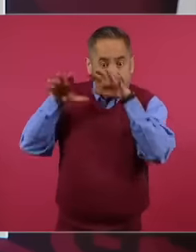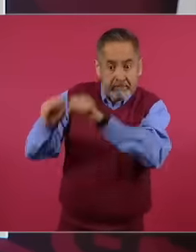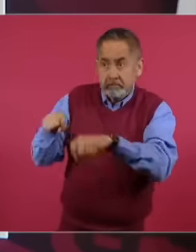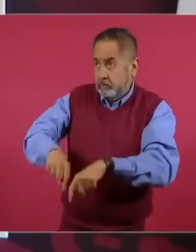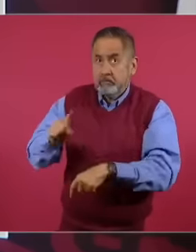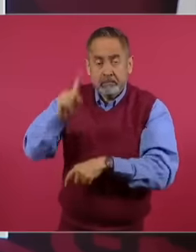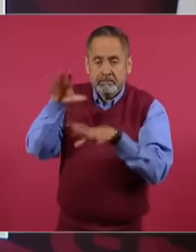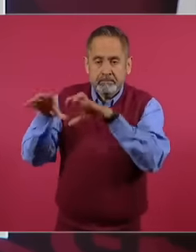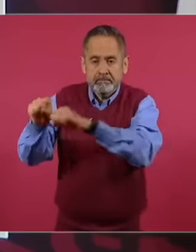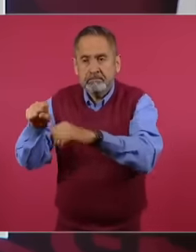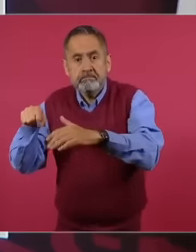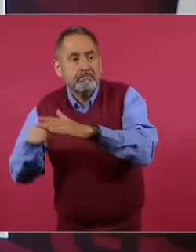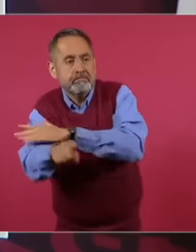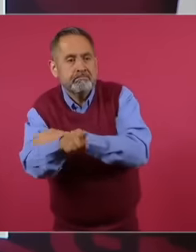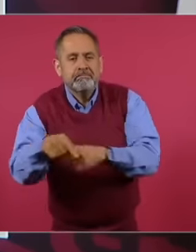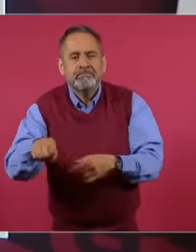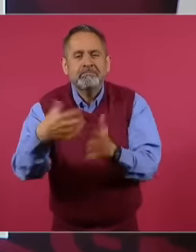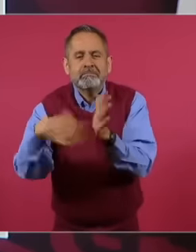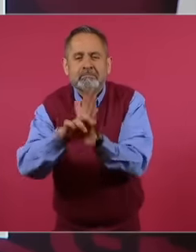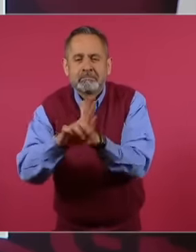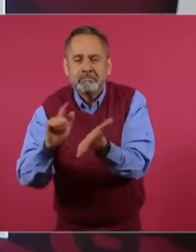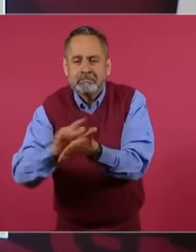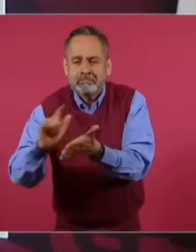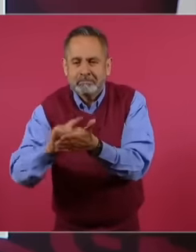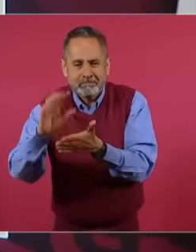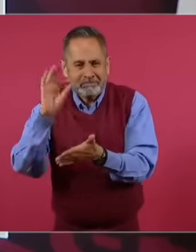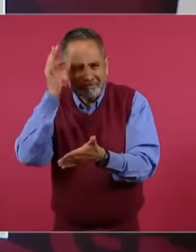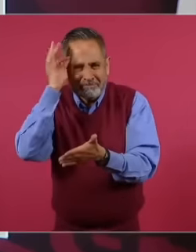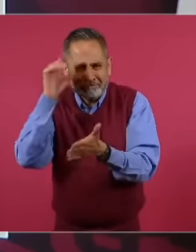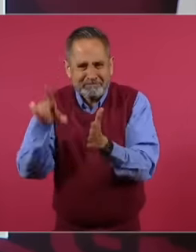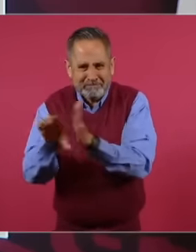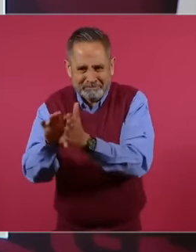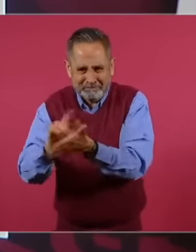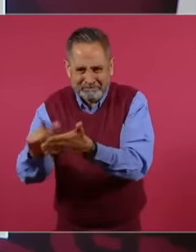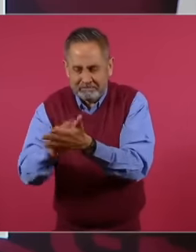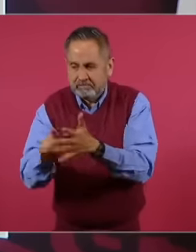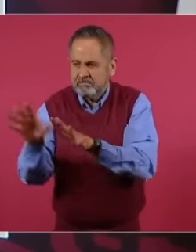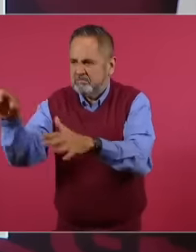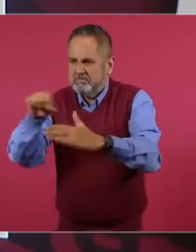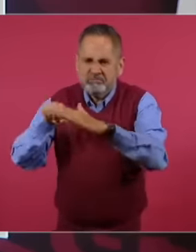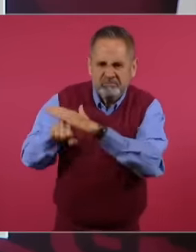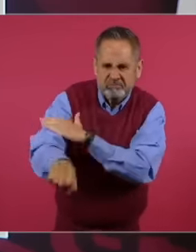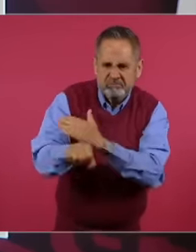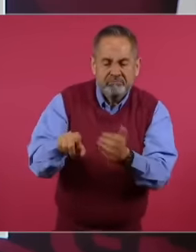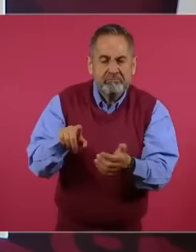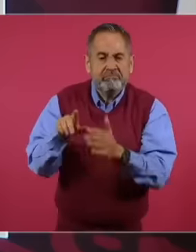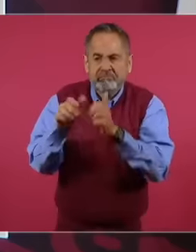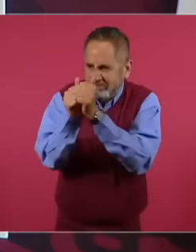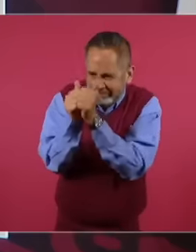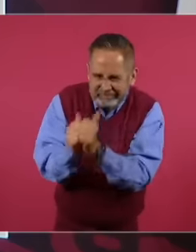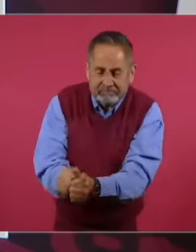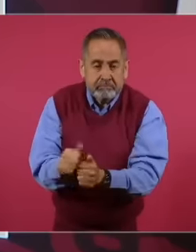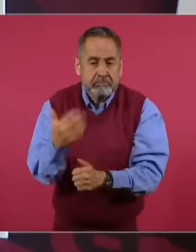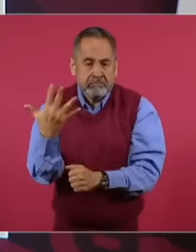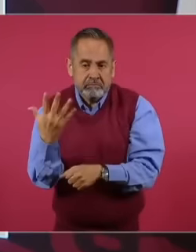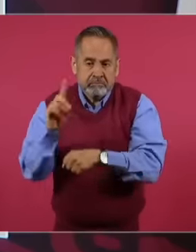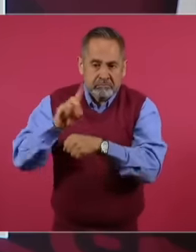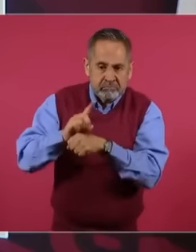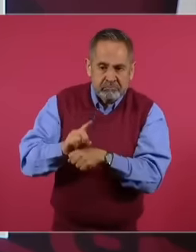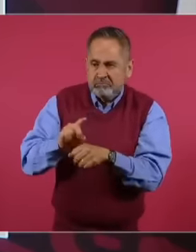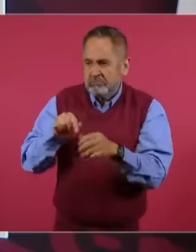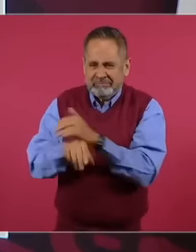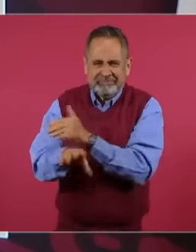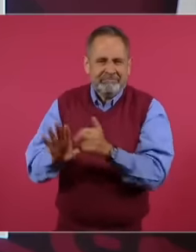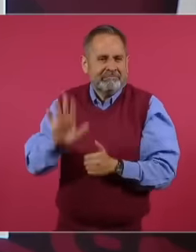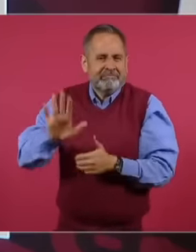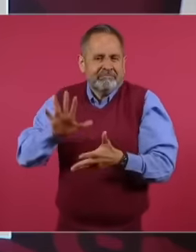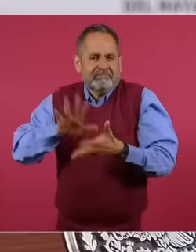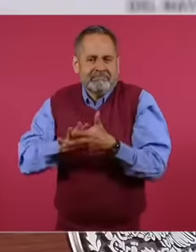to the palace mayor's office, they kept them imprisoned in the mayor's office for about 5 days, then in the